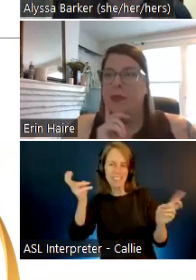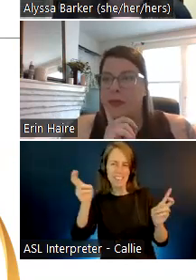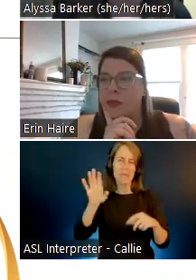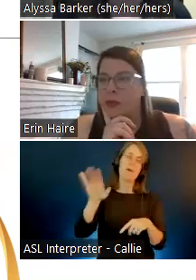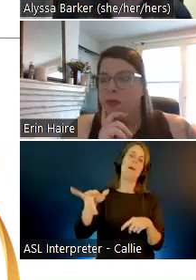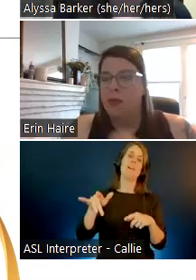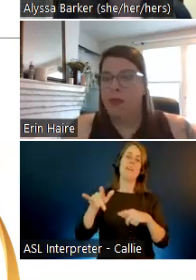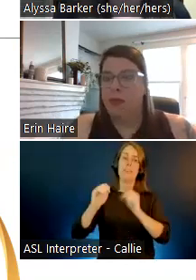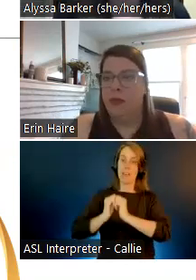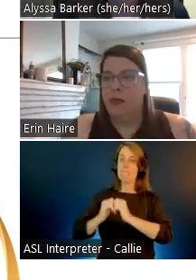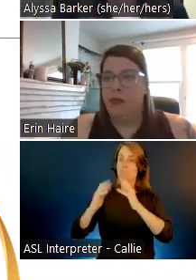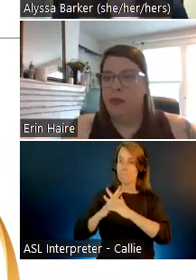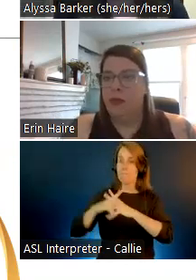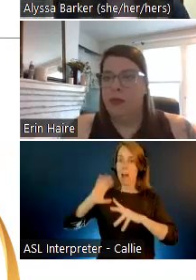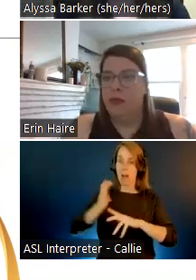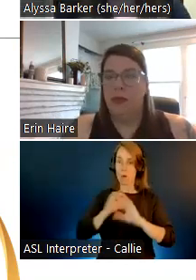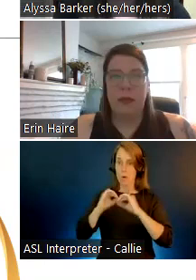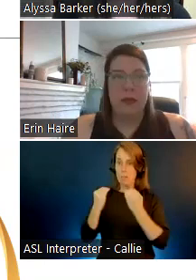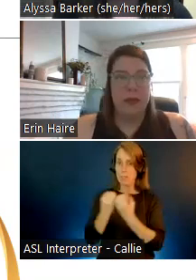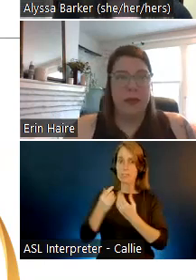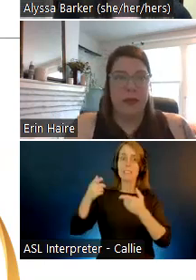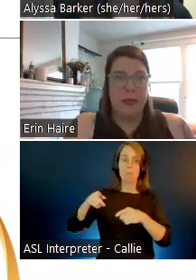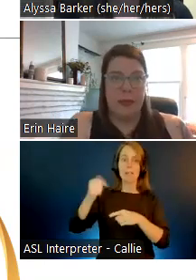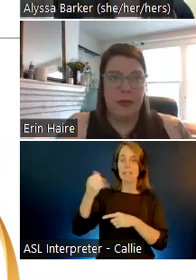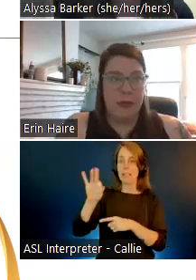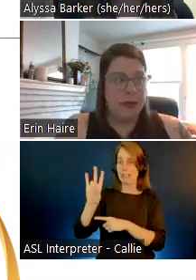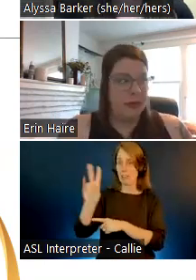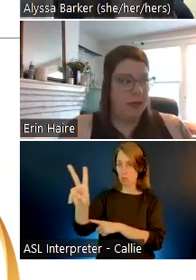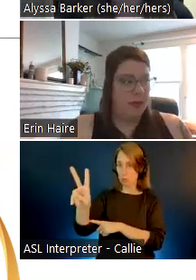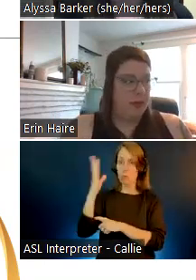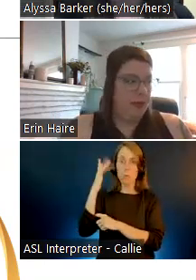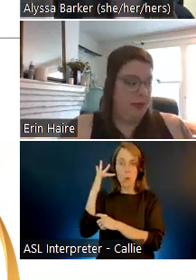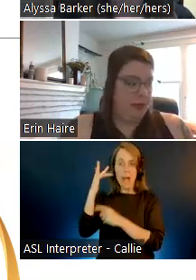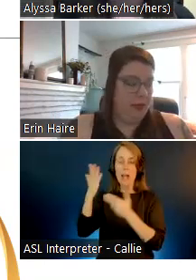um the general assembly declared that the practice of discrimination was unlawful and degrading and